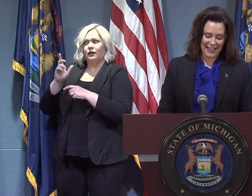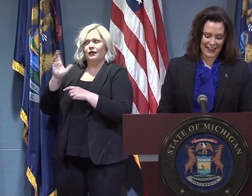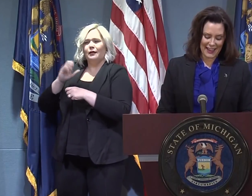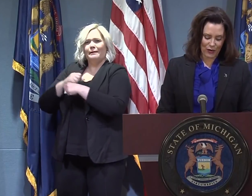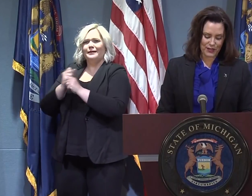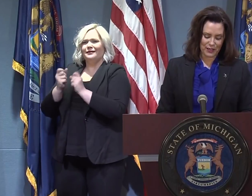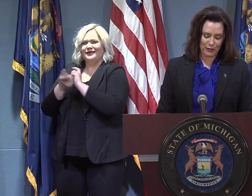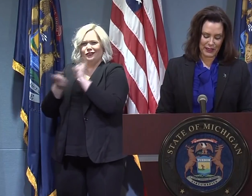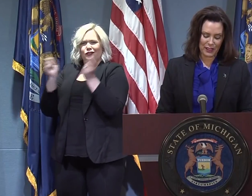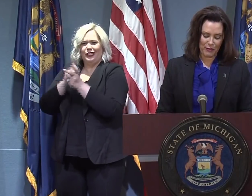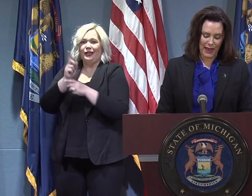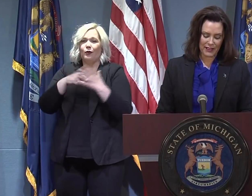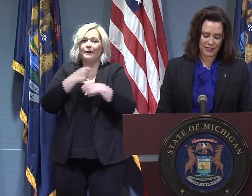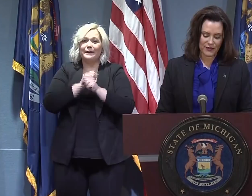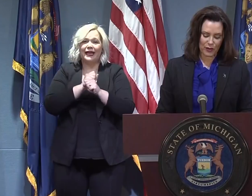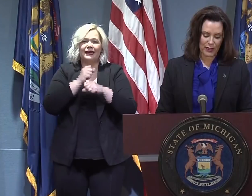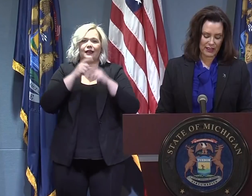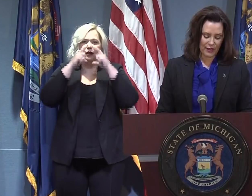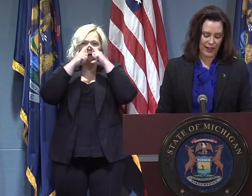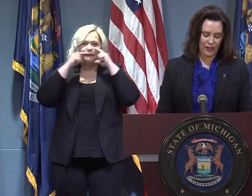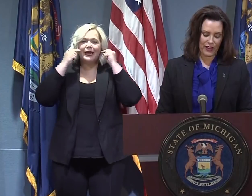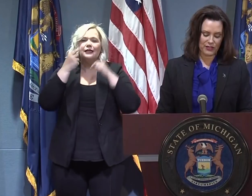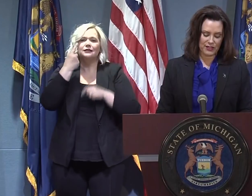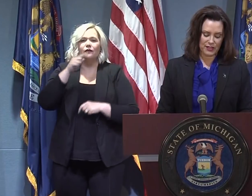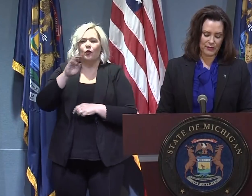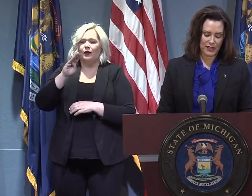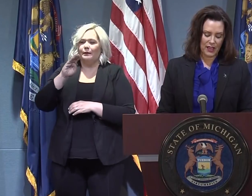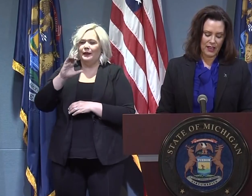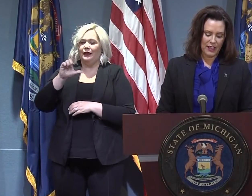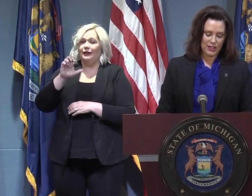AND TERMS UNLIMITED SHIFTED